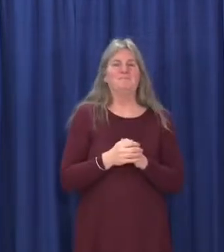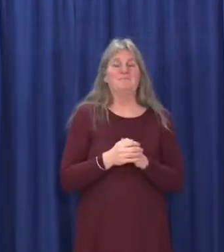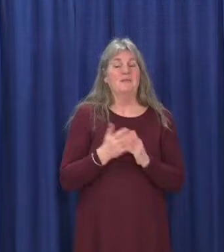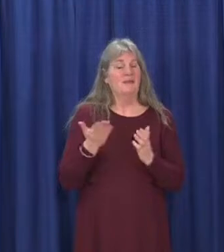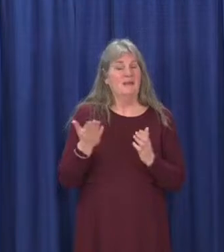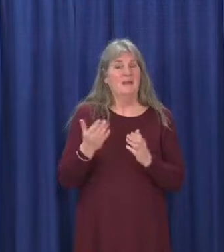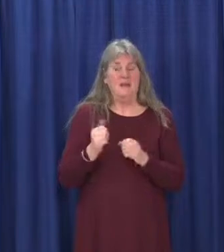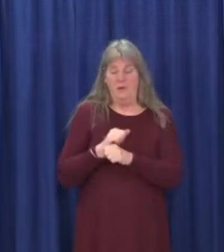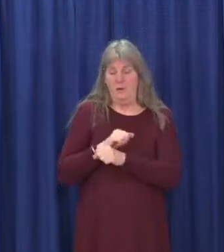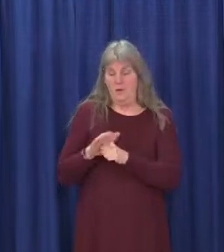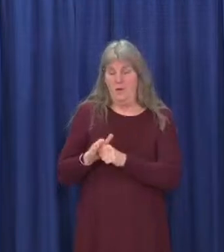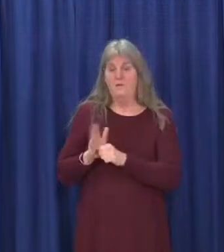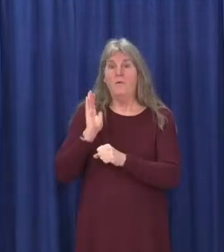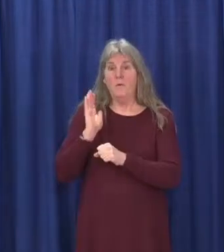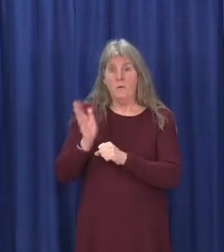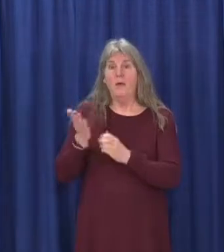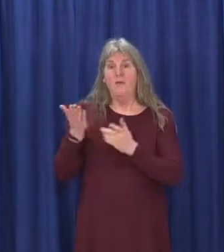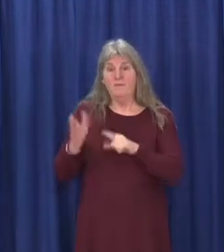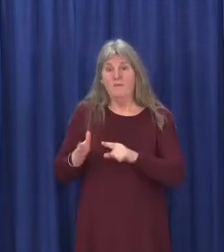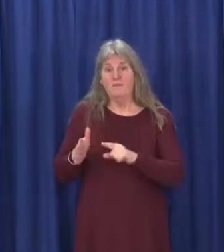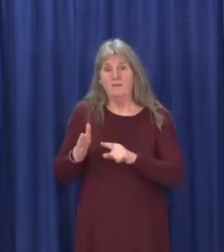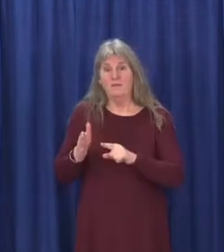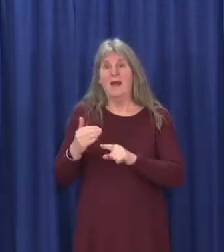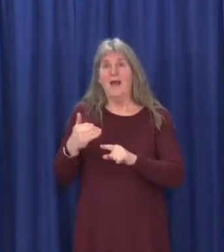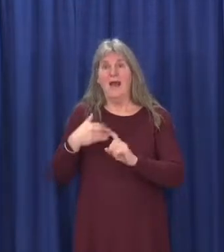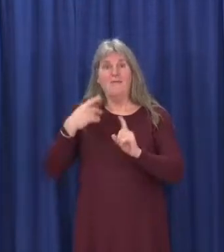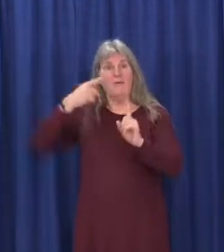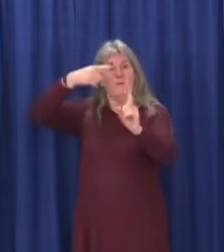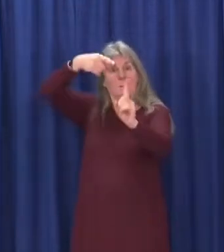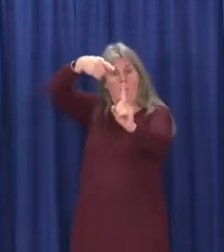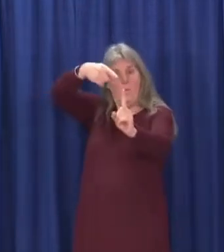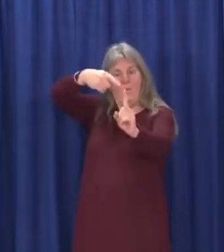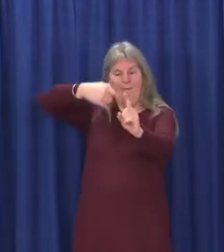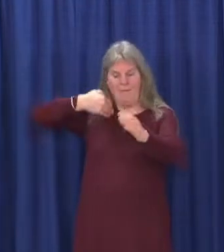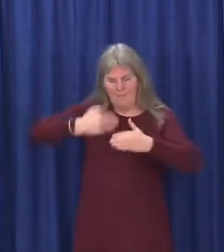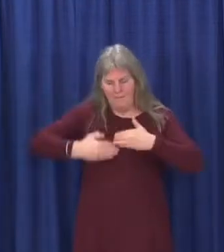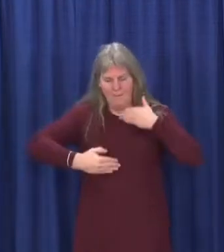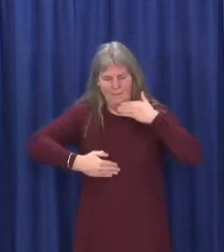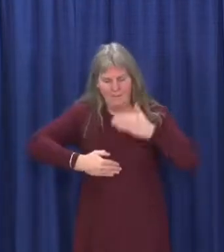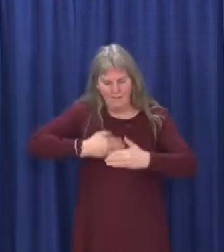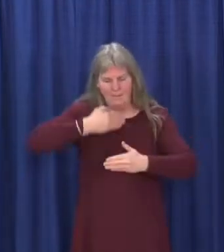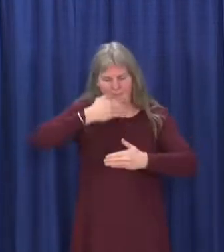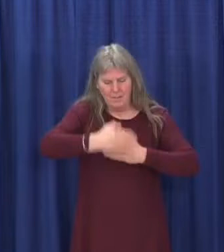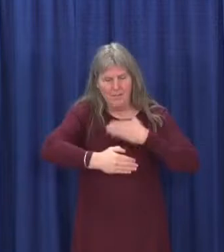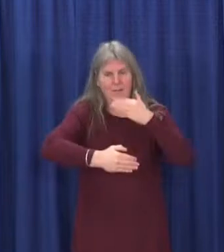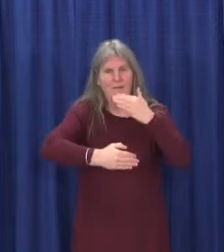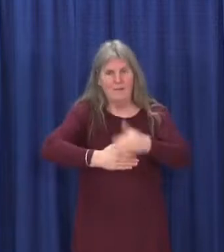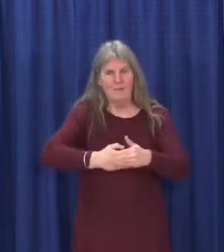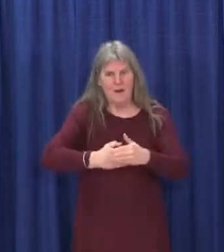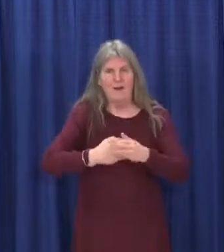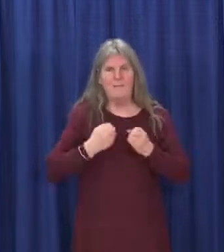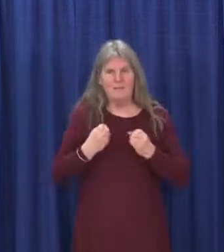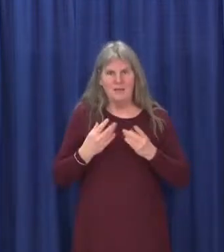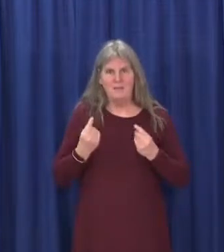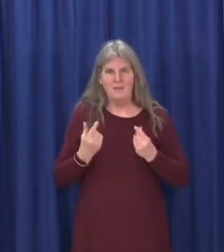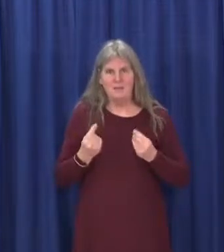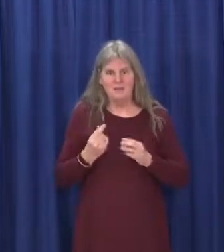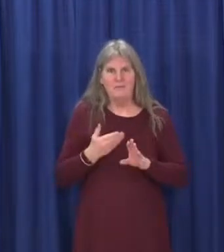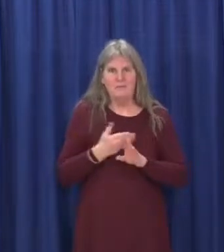that we are working toward and we have much healing to do on that pathway.